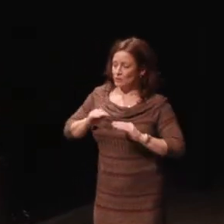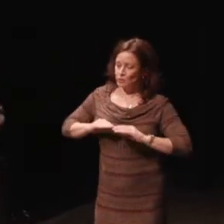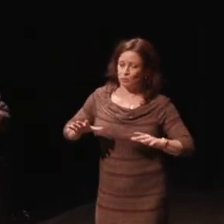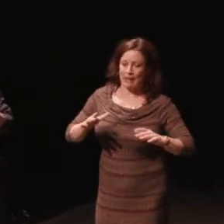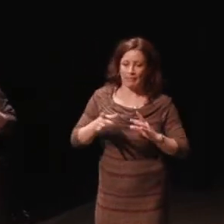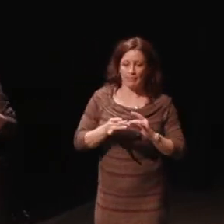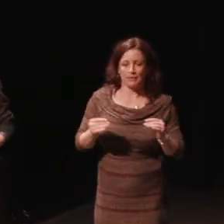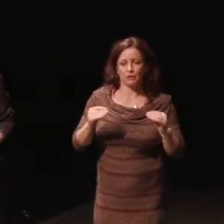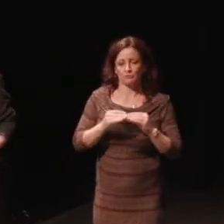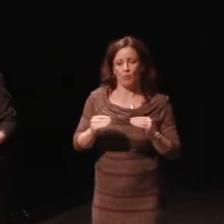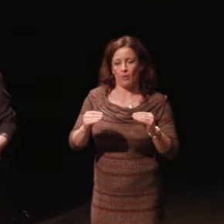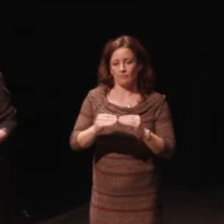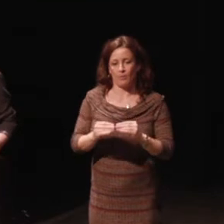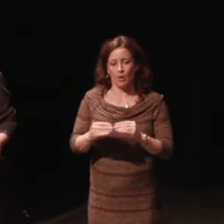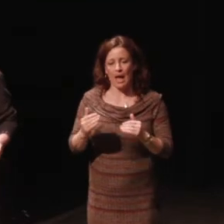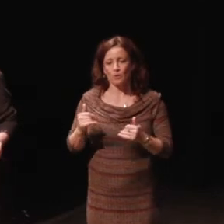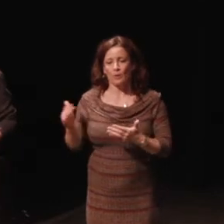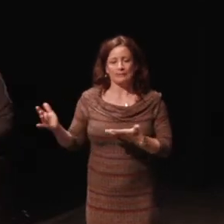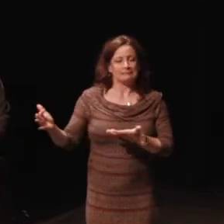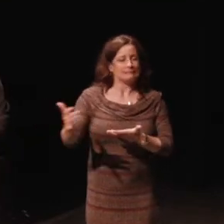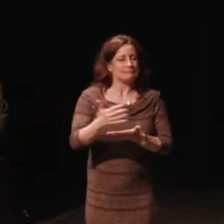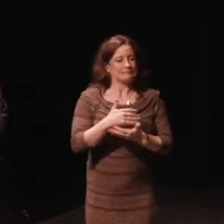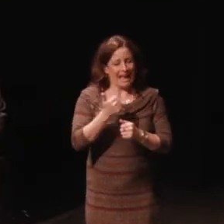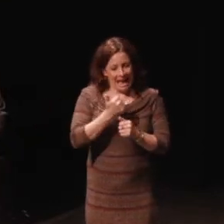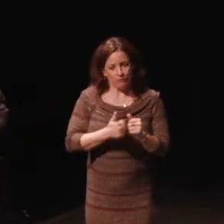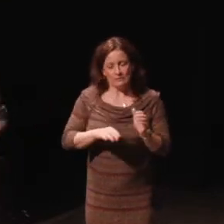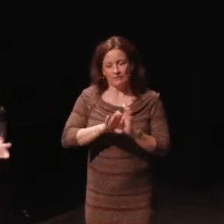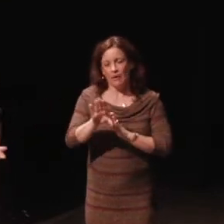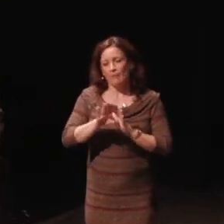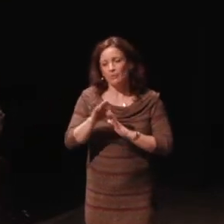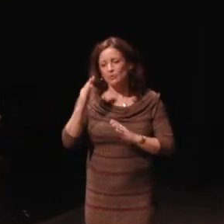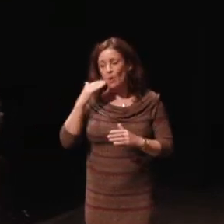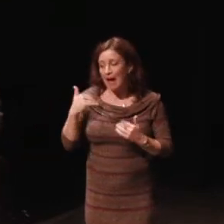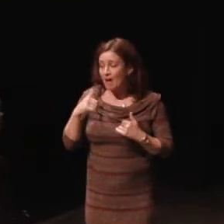How can we get every developer to know that there are non-sighted players there.